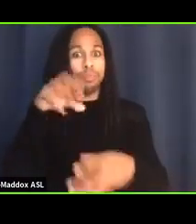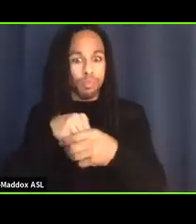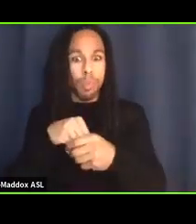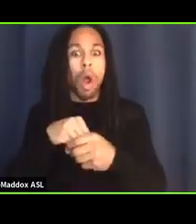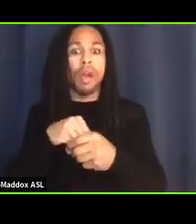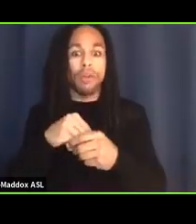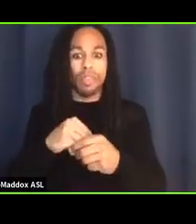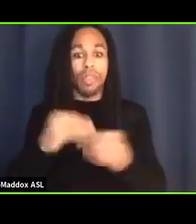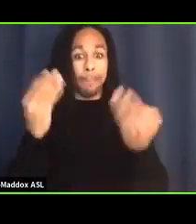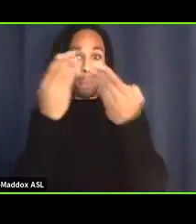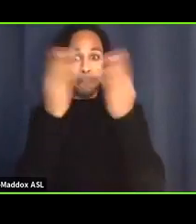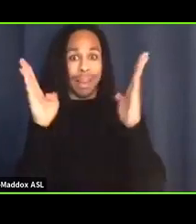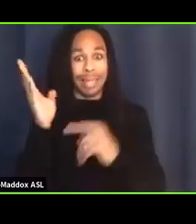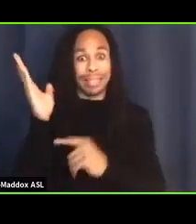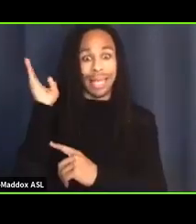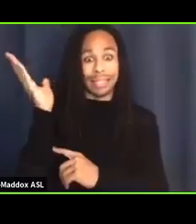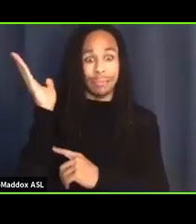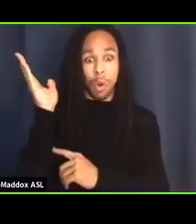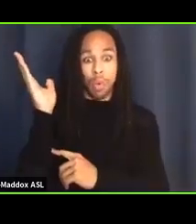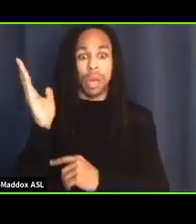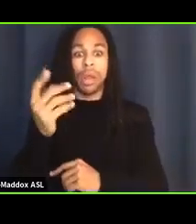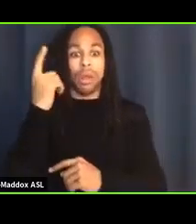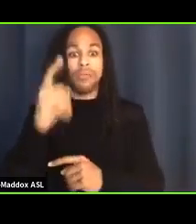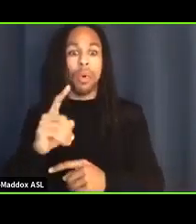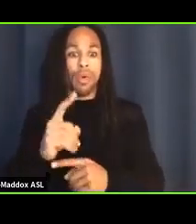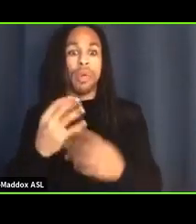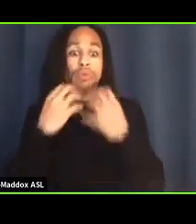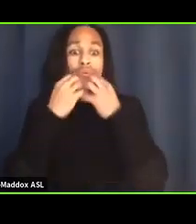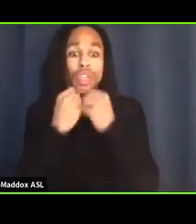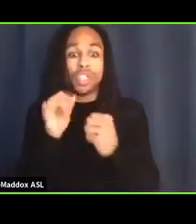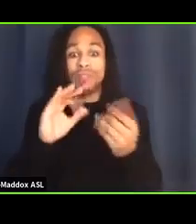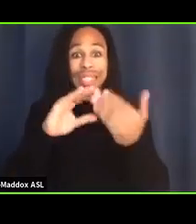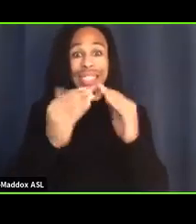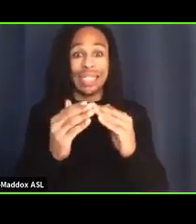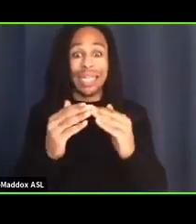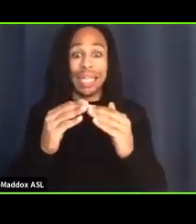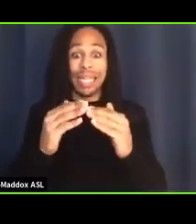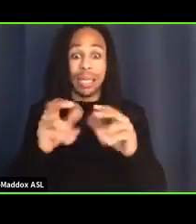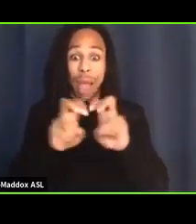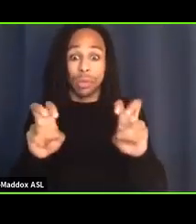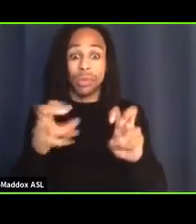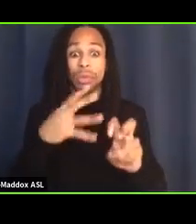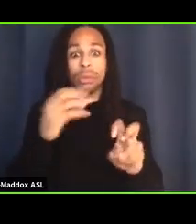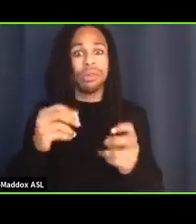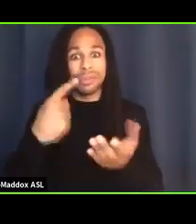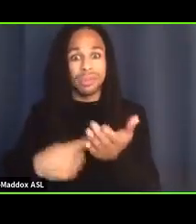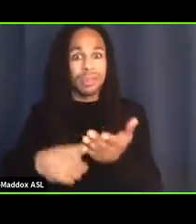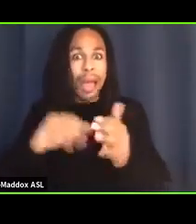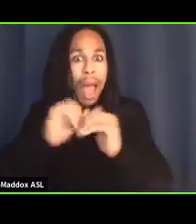within it there was a reflection of a $267 million budget cut to the New York City Department